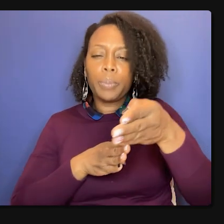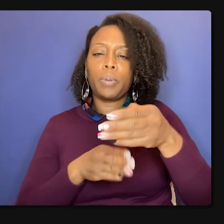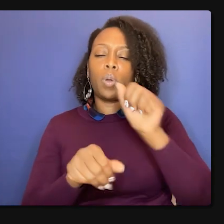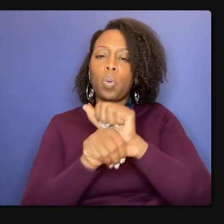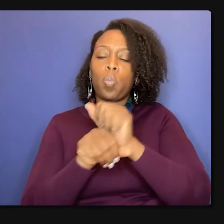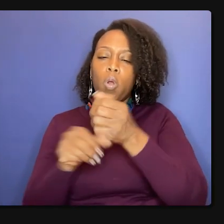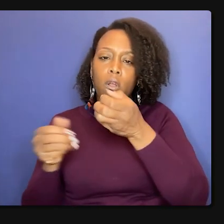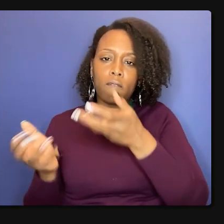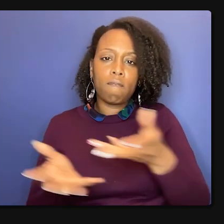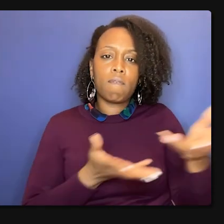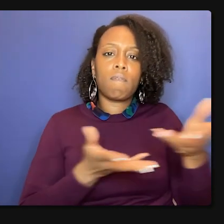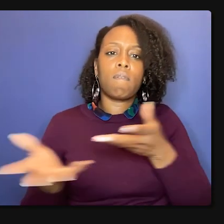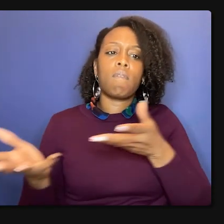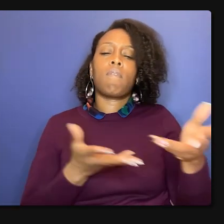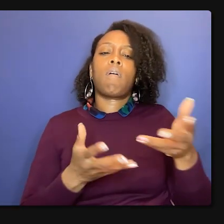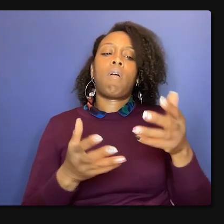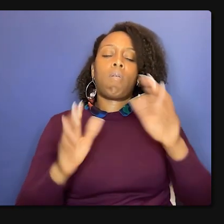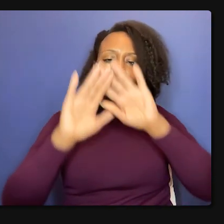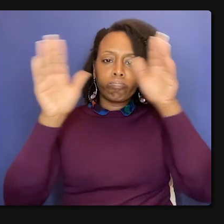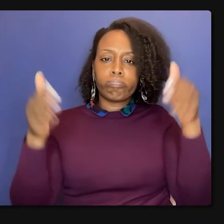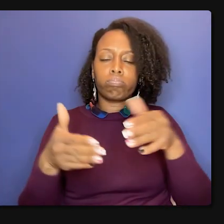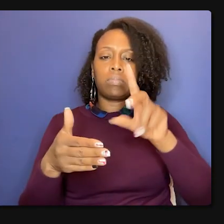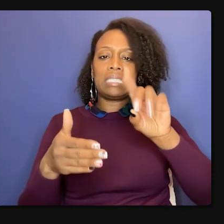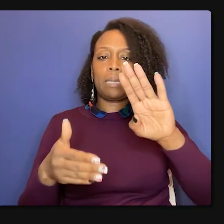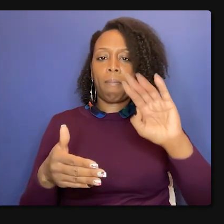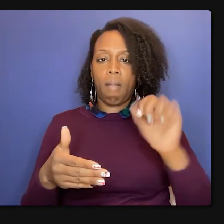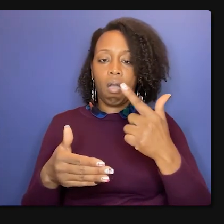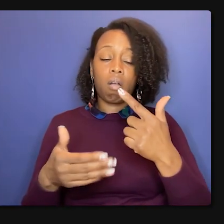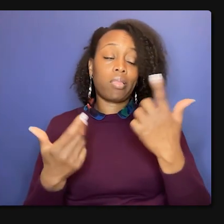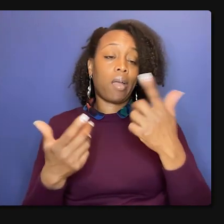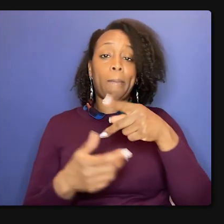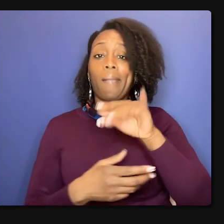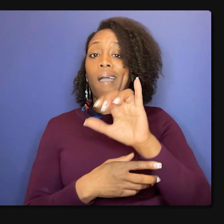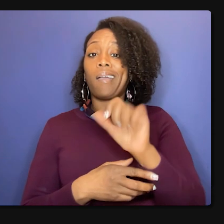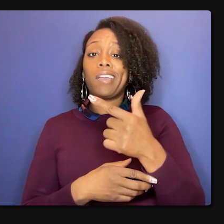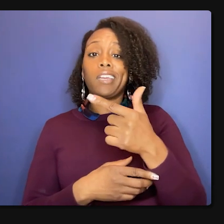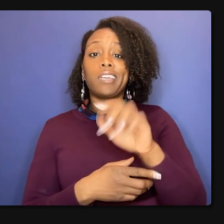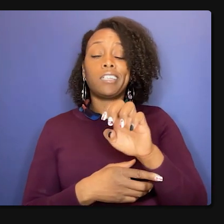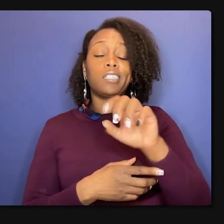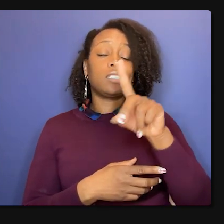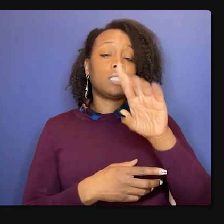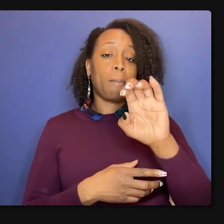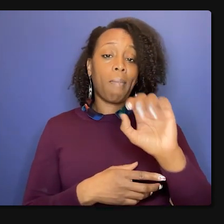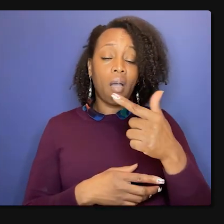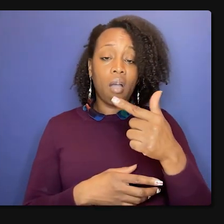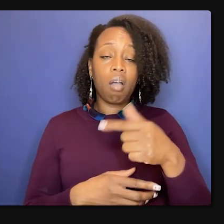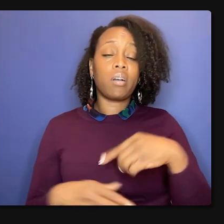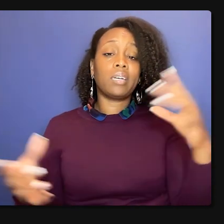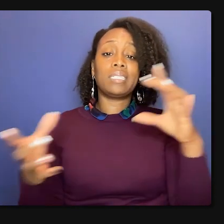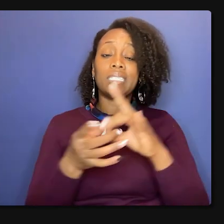primarily around remote debugging, things like package debugging, attaching to running titles,